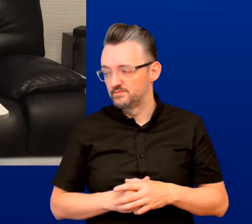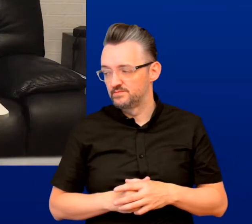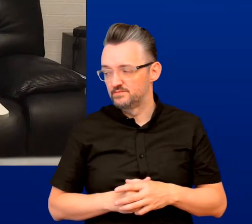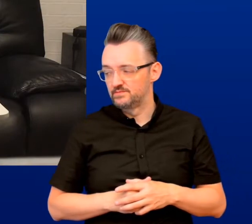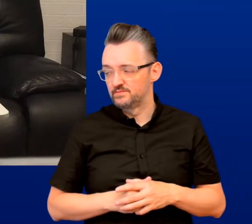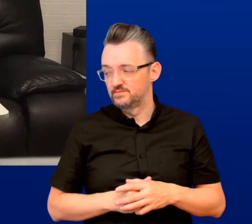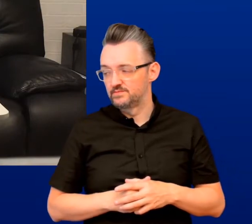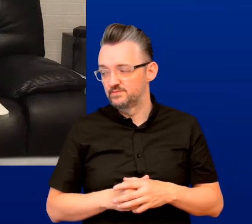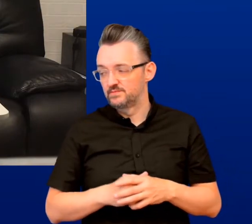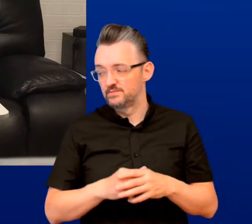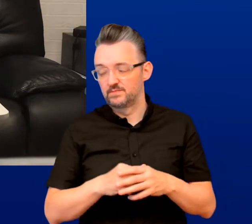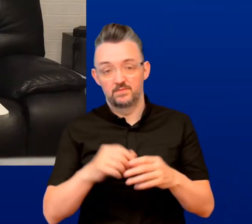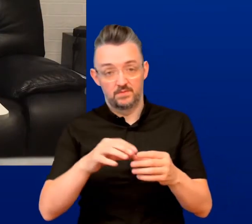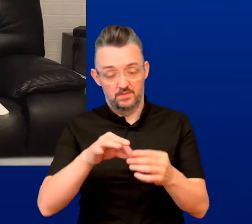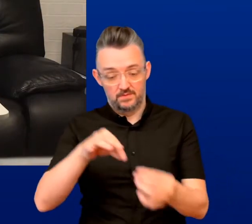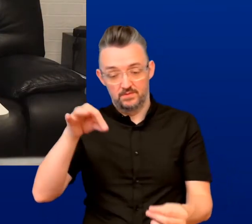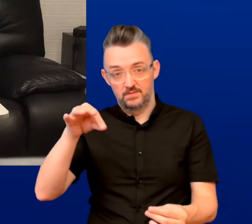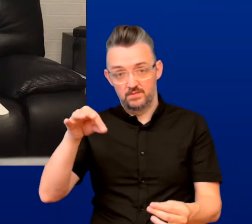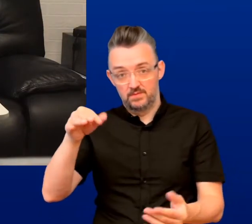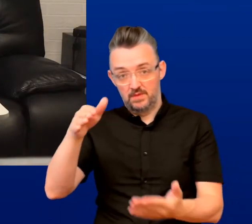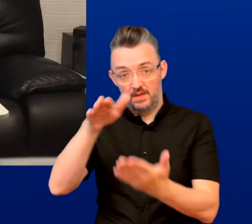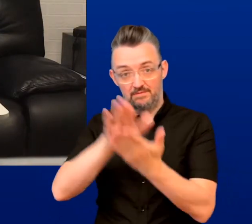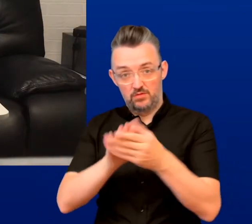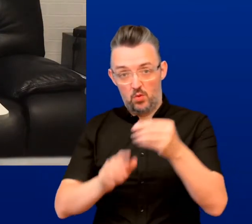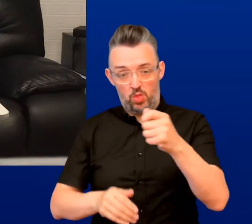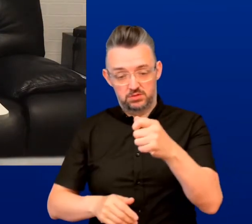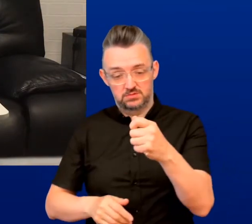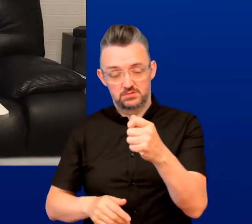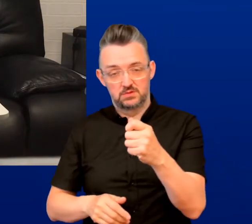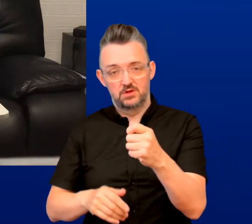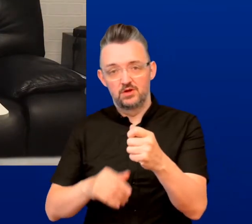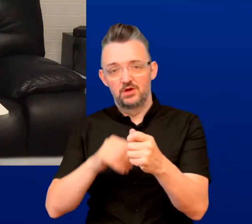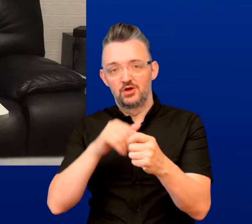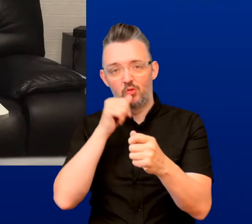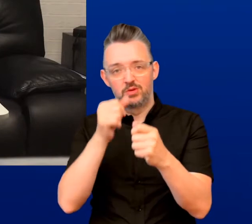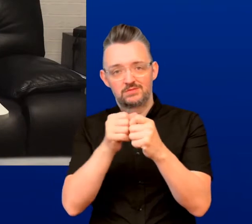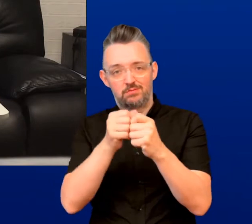Hold the paper firmly in your hand so it doesn't all cascade apart